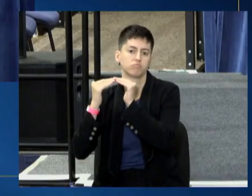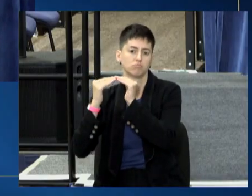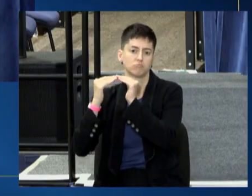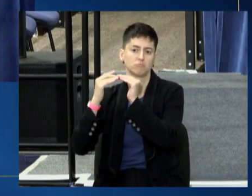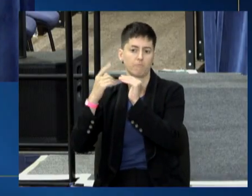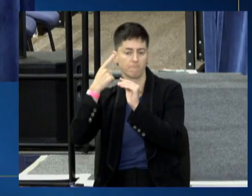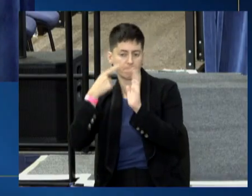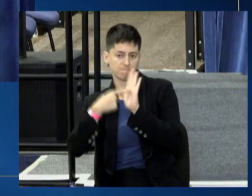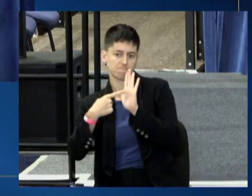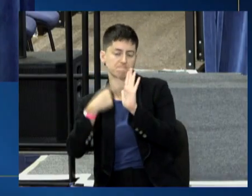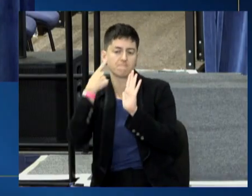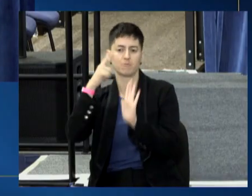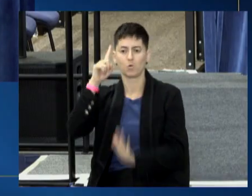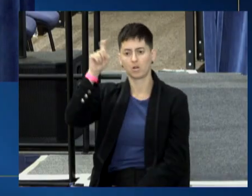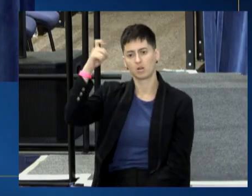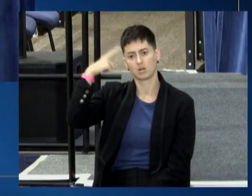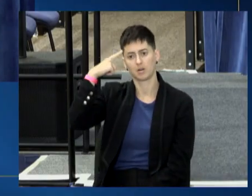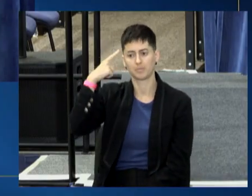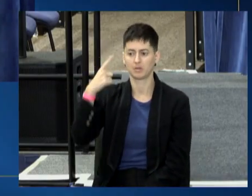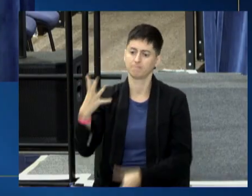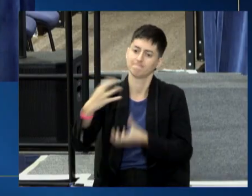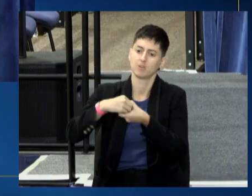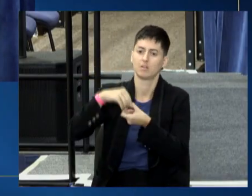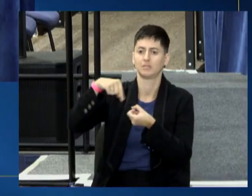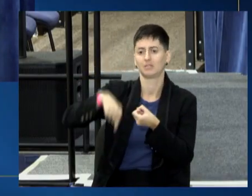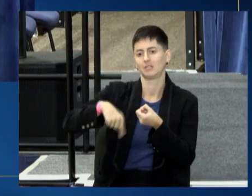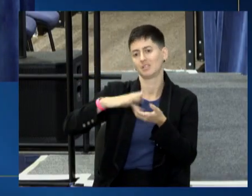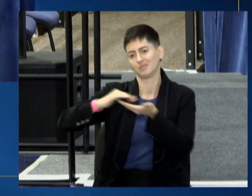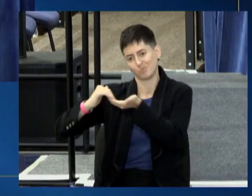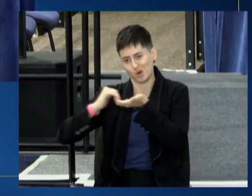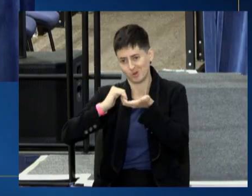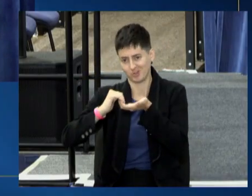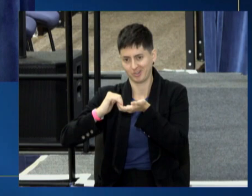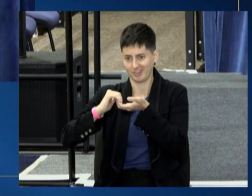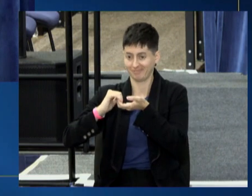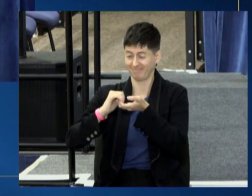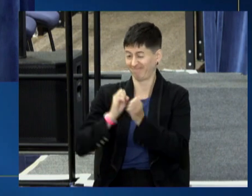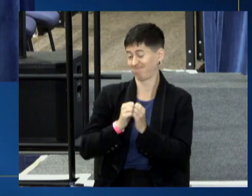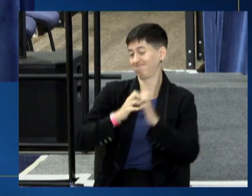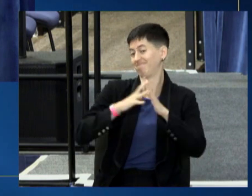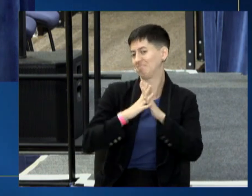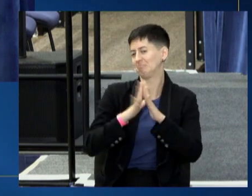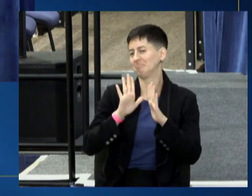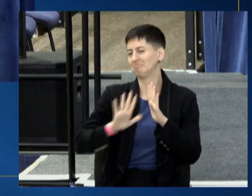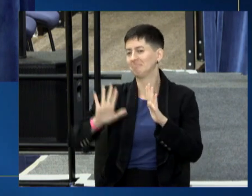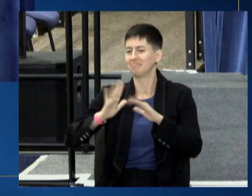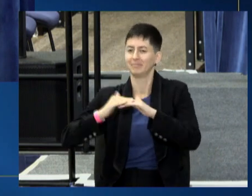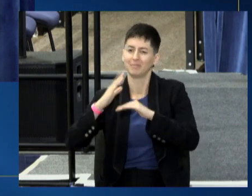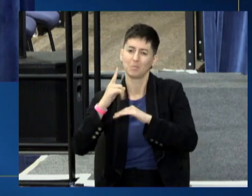launched just over a year and a half ago. We're excited to host all of you here in